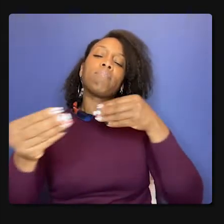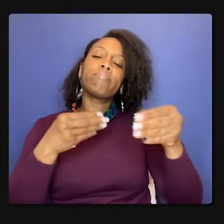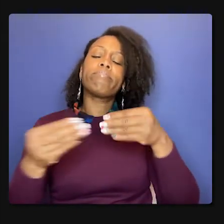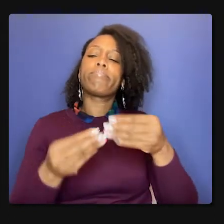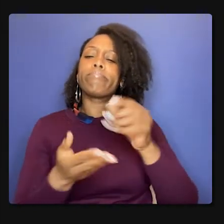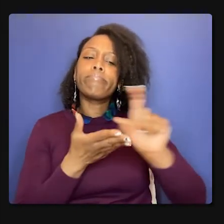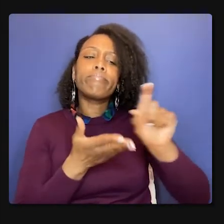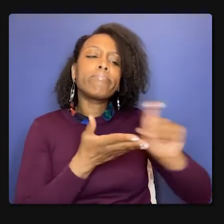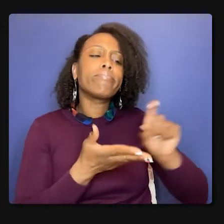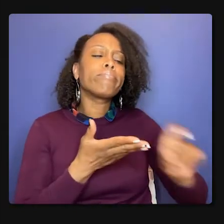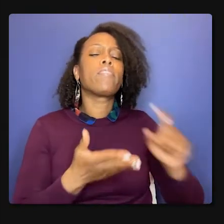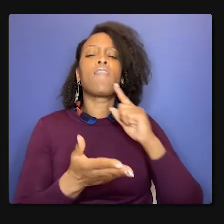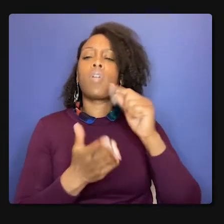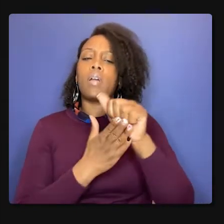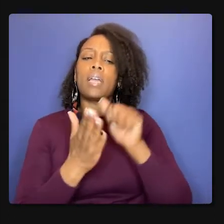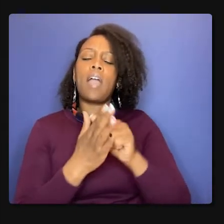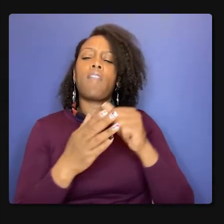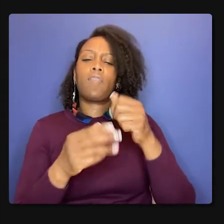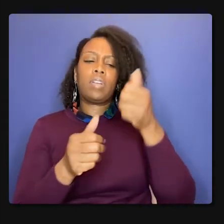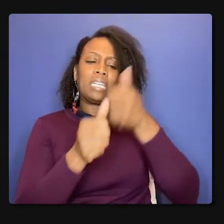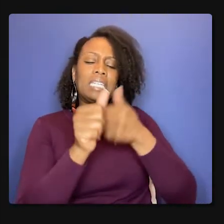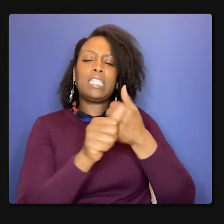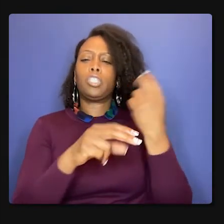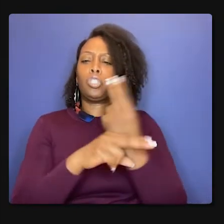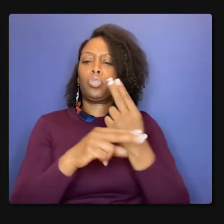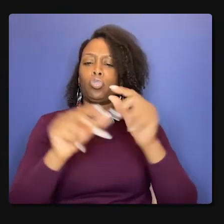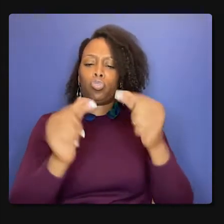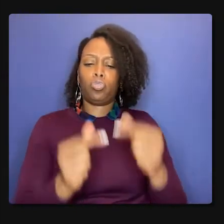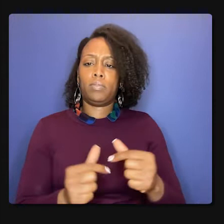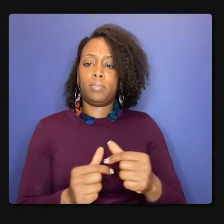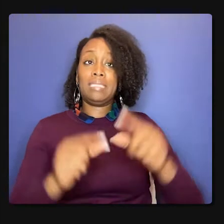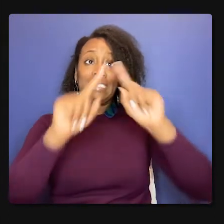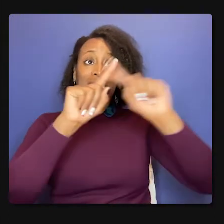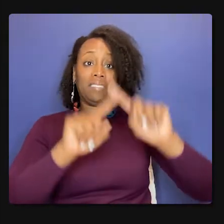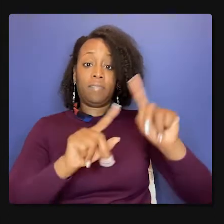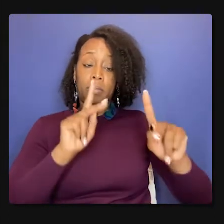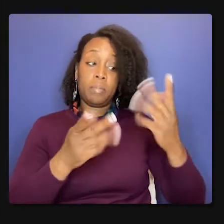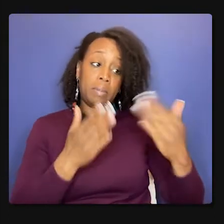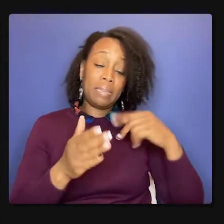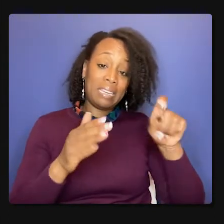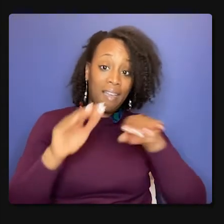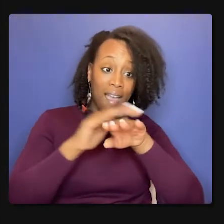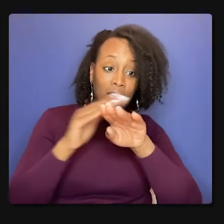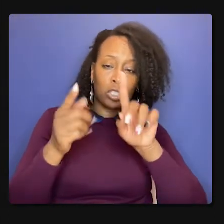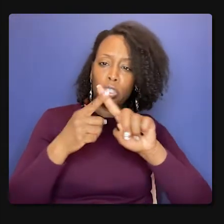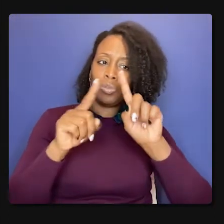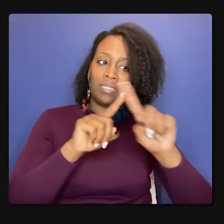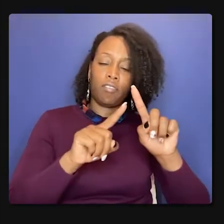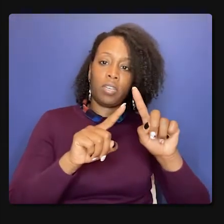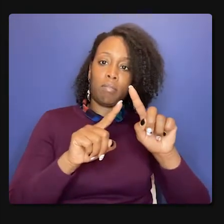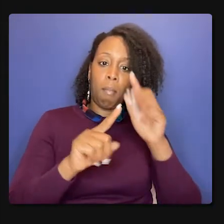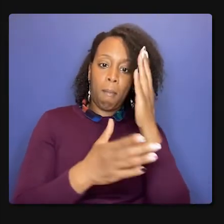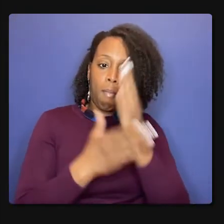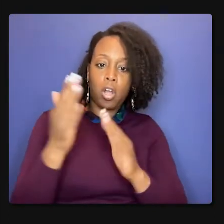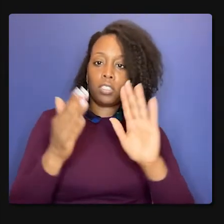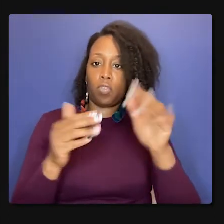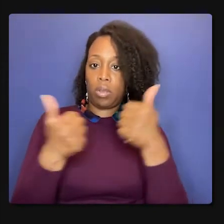at account or product level for each user group. Different folks on your team may need access to different aspects of your game.